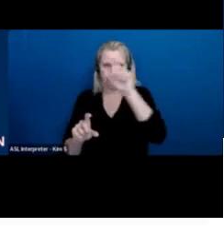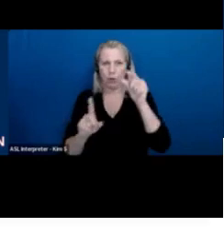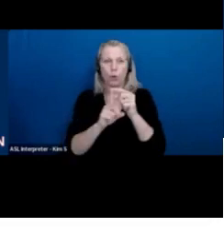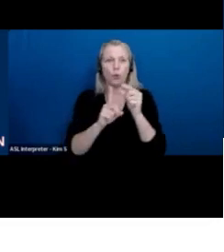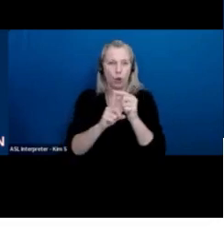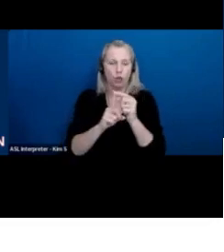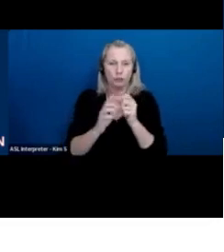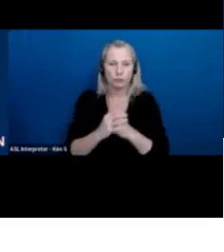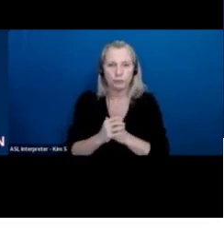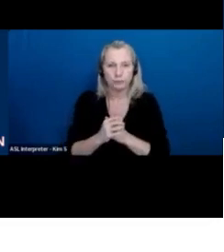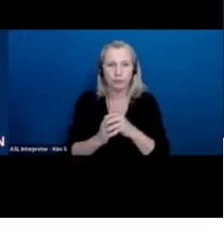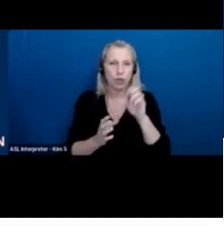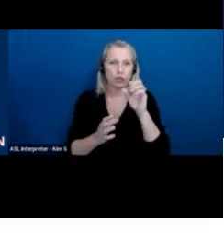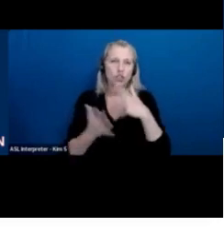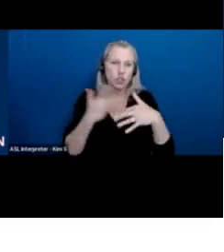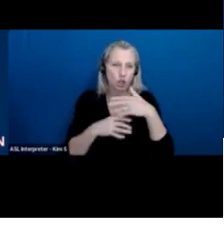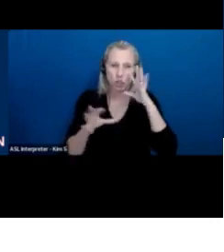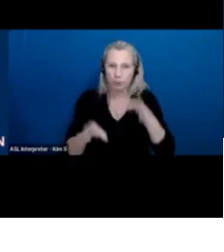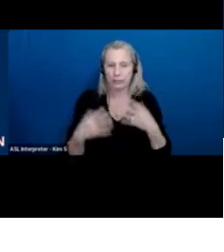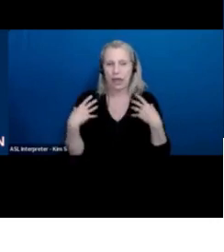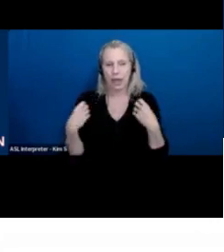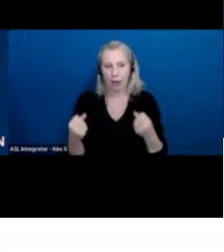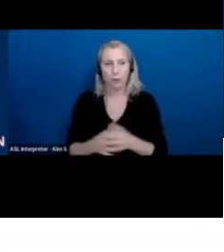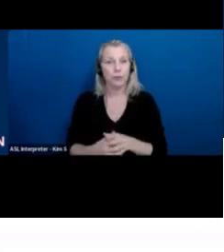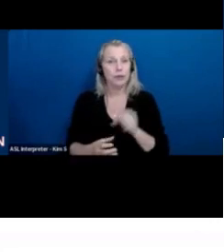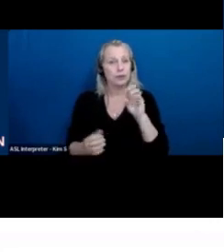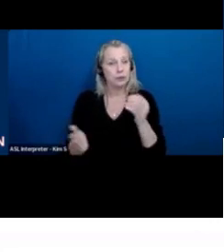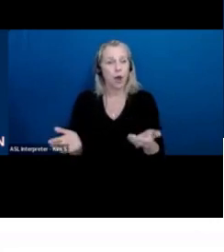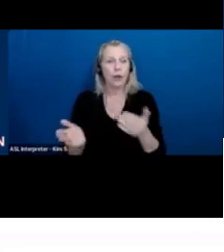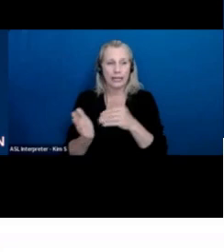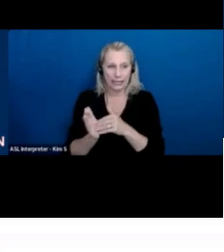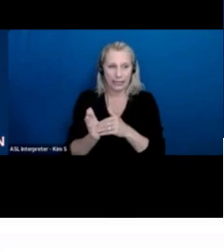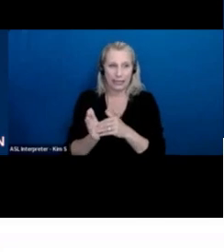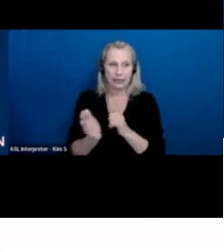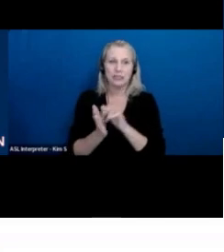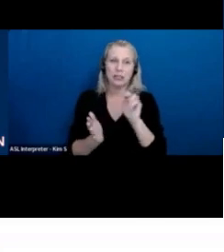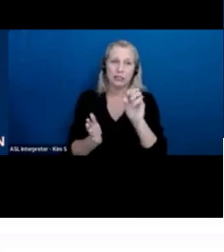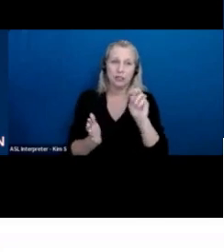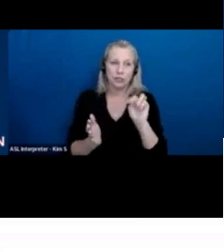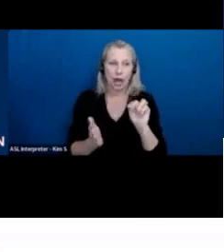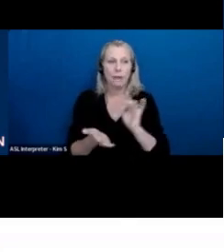determinants of health. And so again, these are those non medical factors that influence